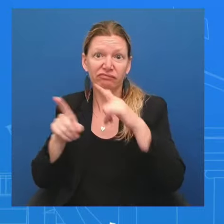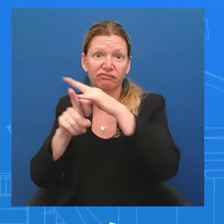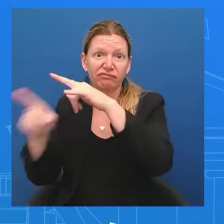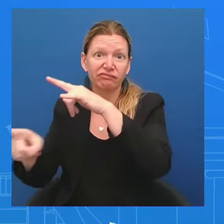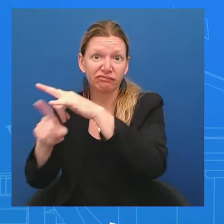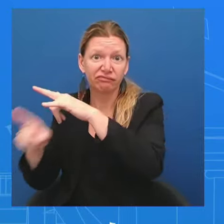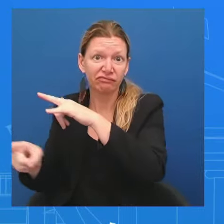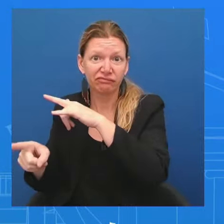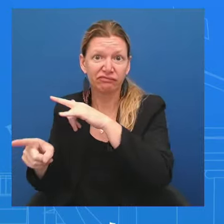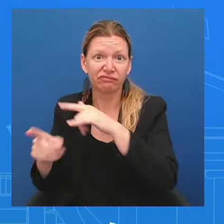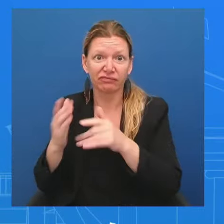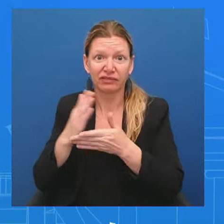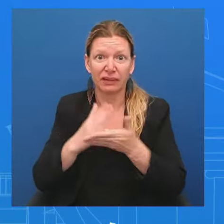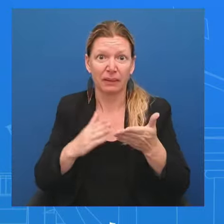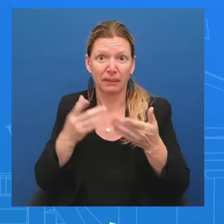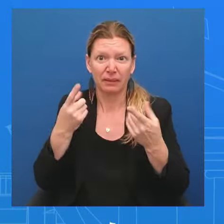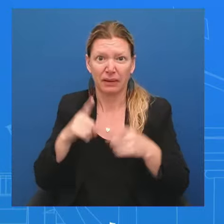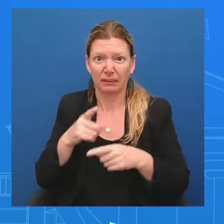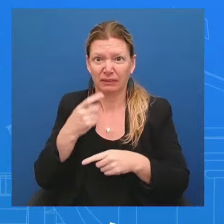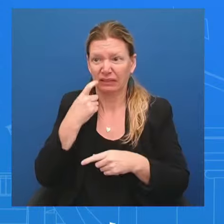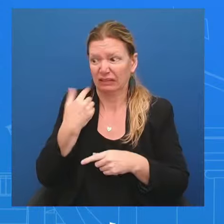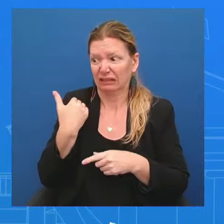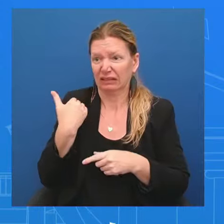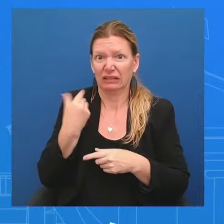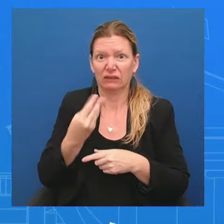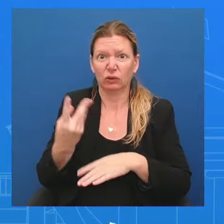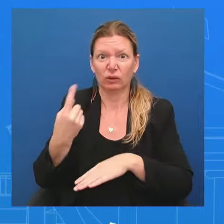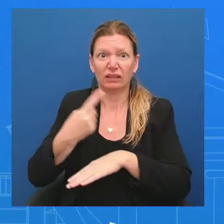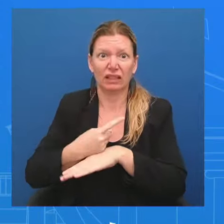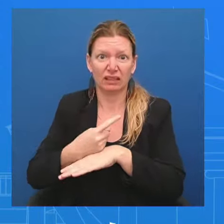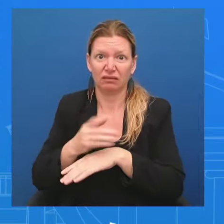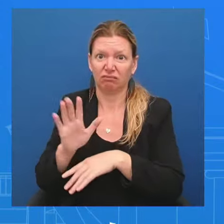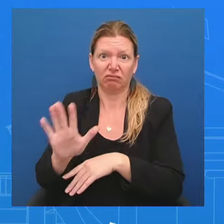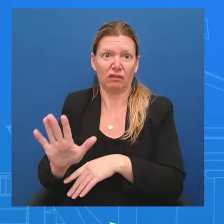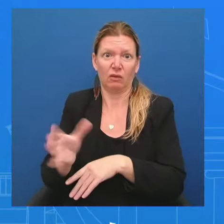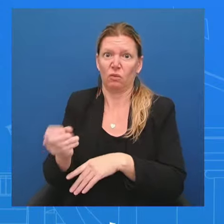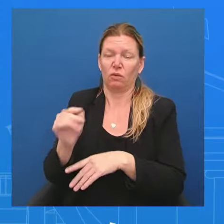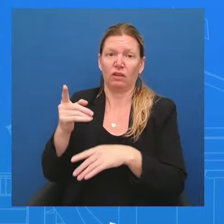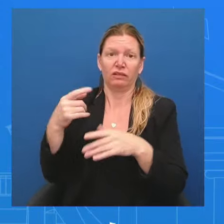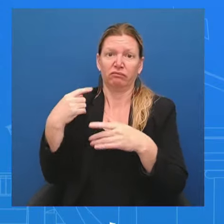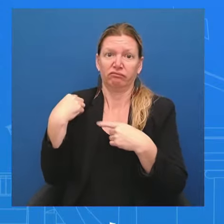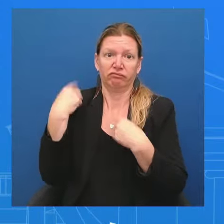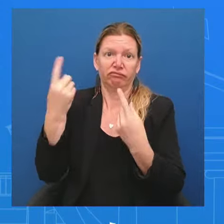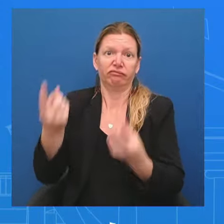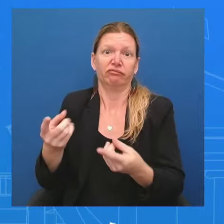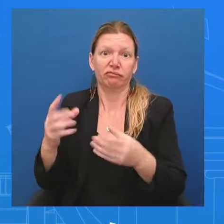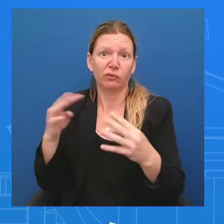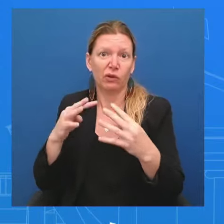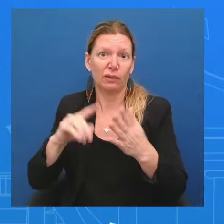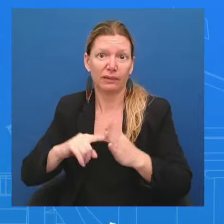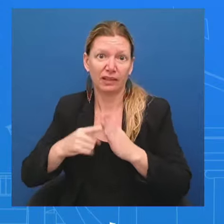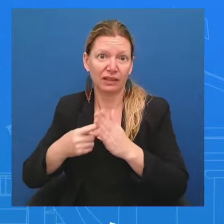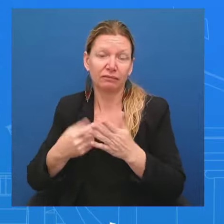And we will continue to talk to them nearly every day about what they need. And I think I'd leave it at that. Thank you so much. Thanks.